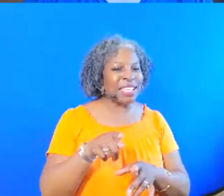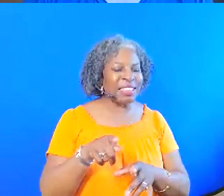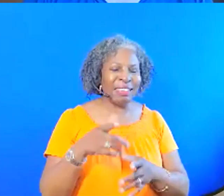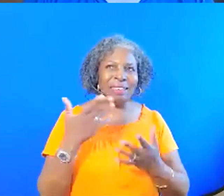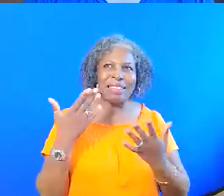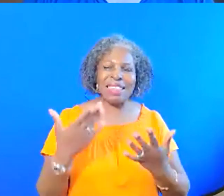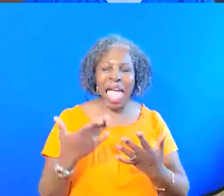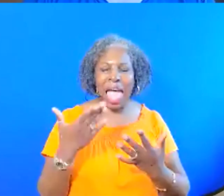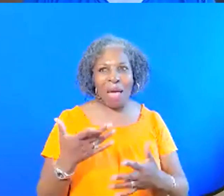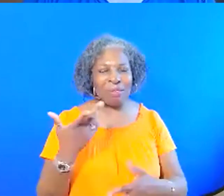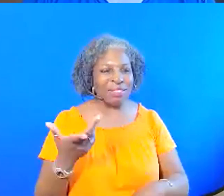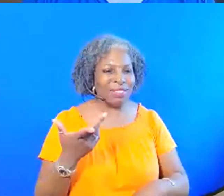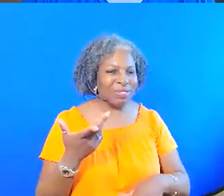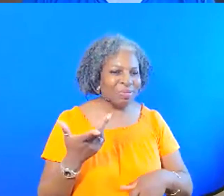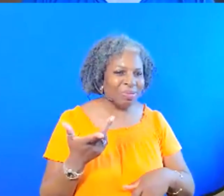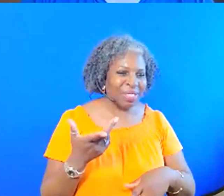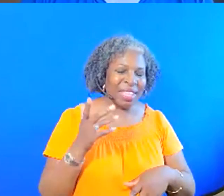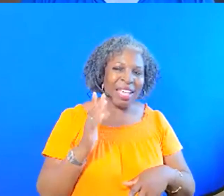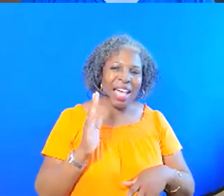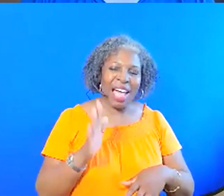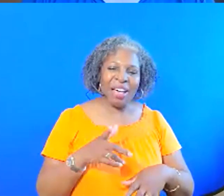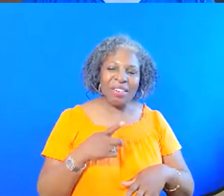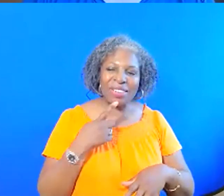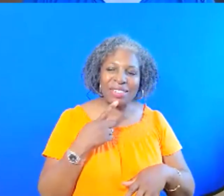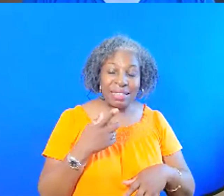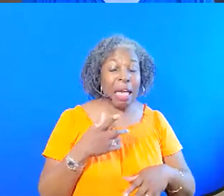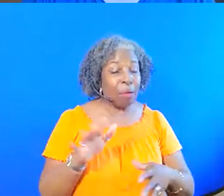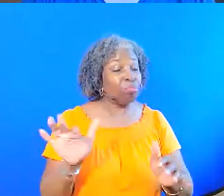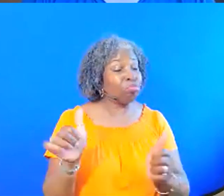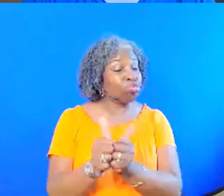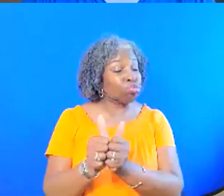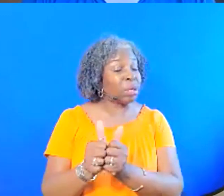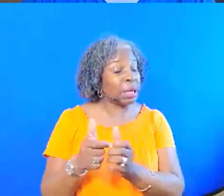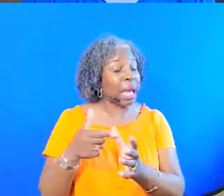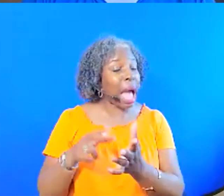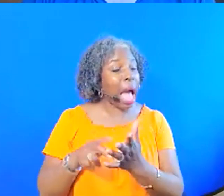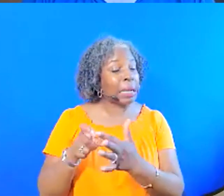as - no, I would just say I would agree. And I would also just say that, um, you know,